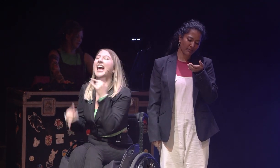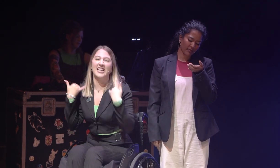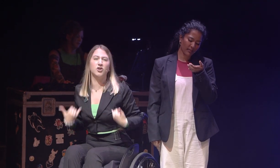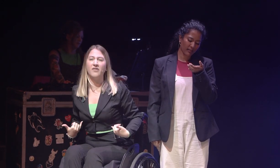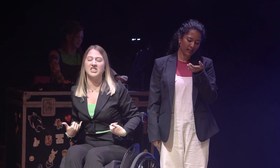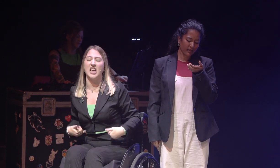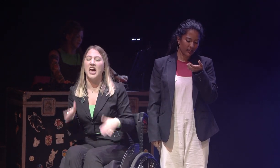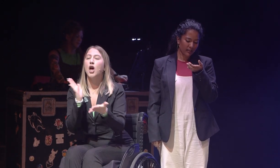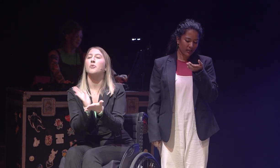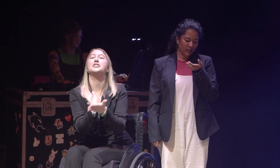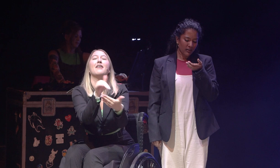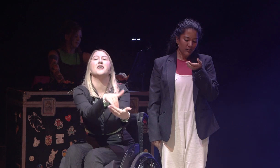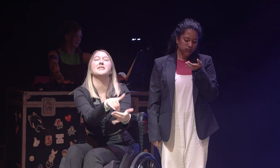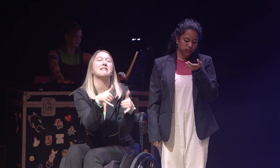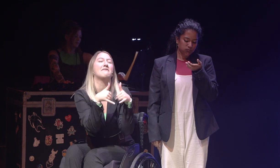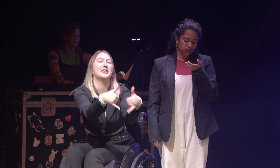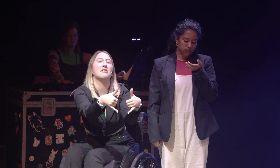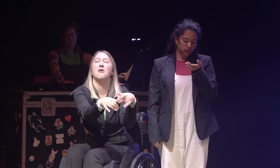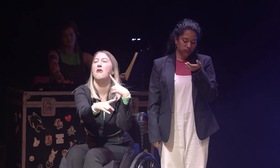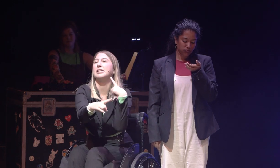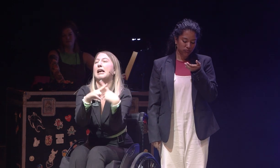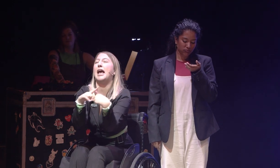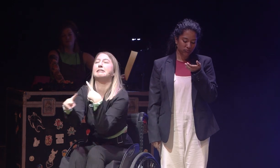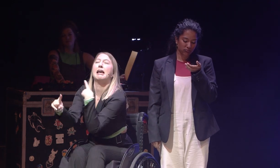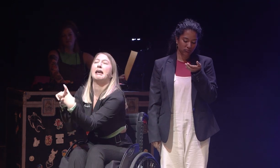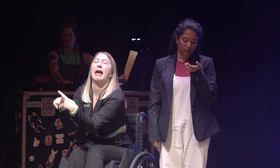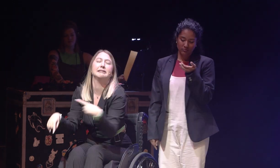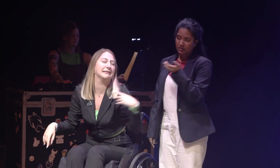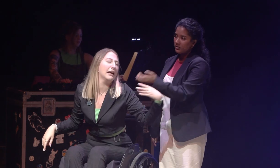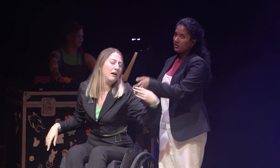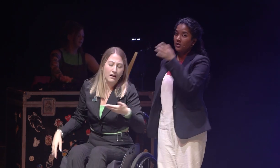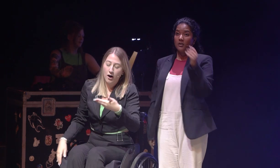girls is off sick. Will defo be there for the award, kiss kiss'. Oh, she's not